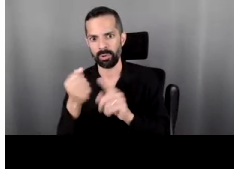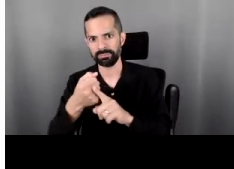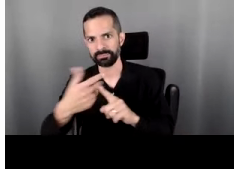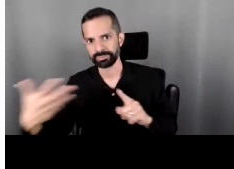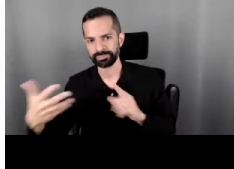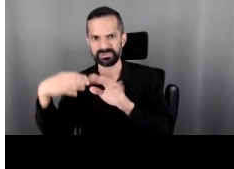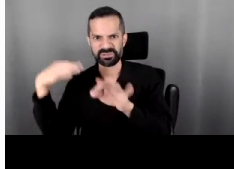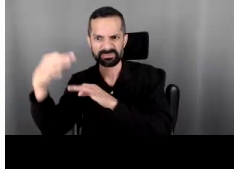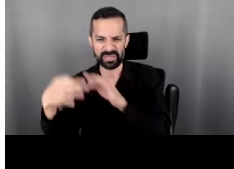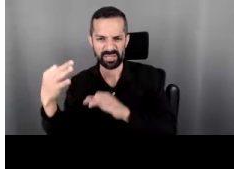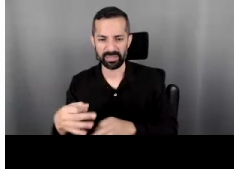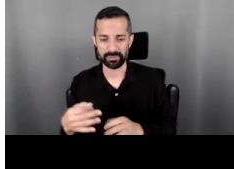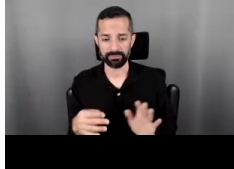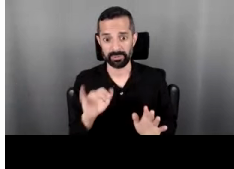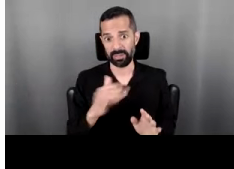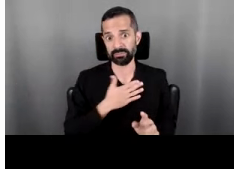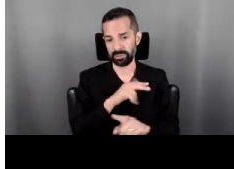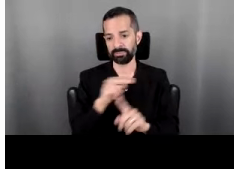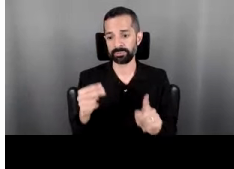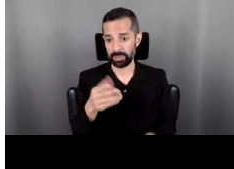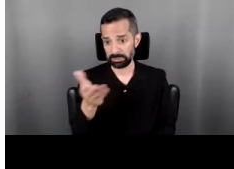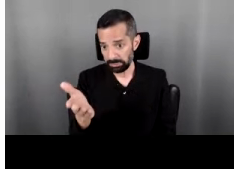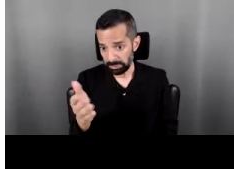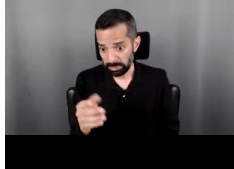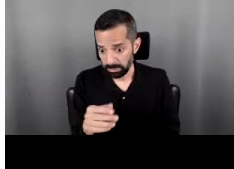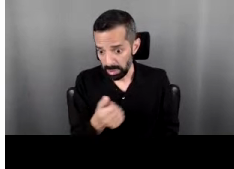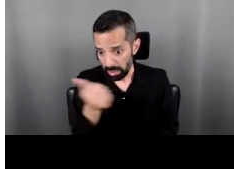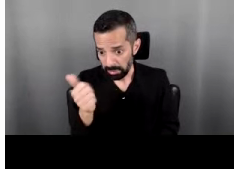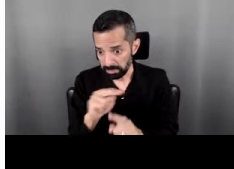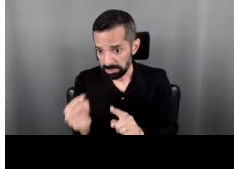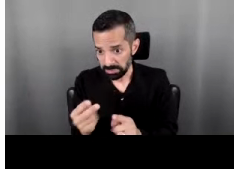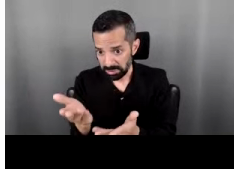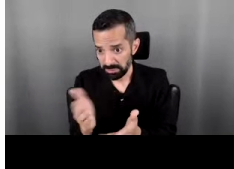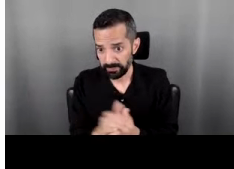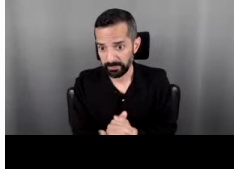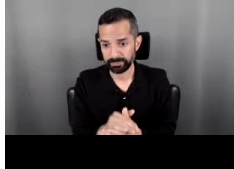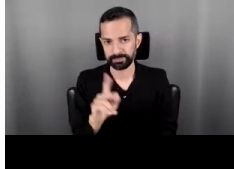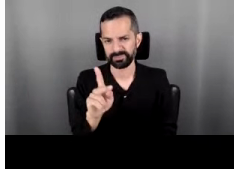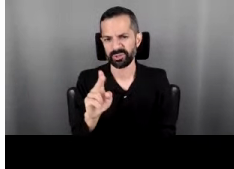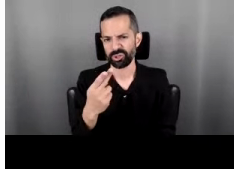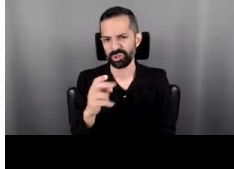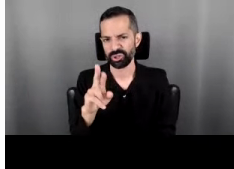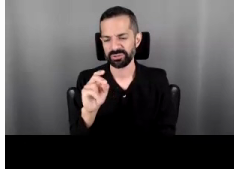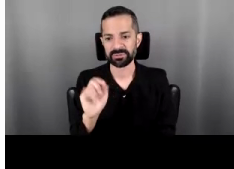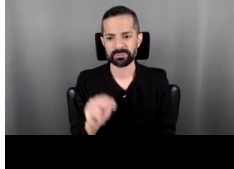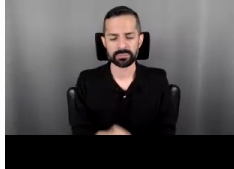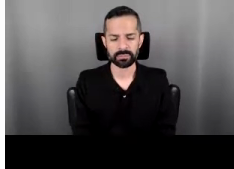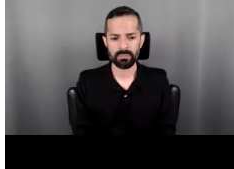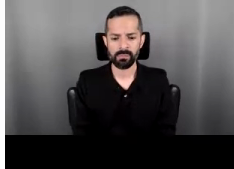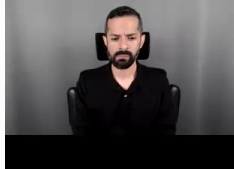an alternative perspective on that question from your side? No, I think you answered it really well. I didn't have a specific example.